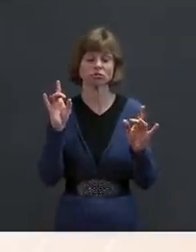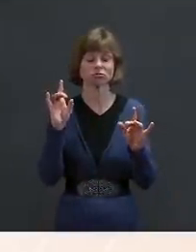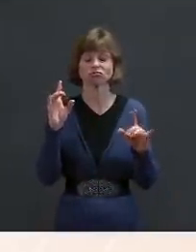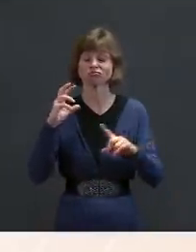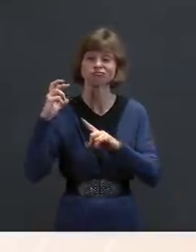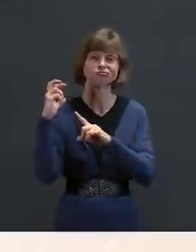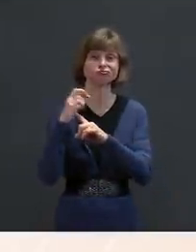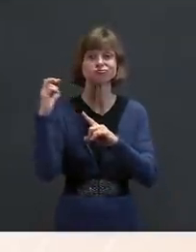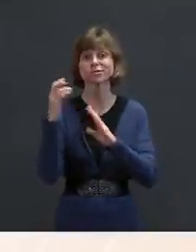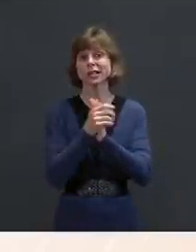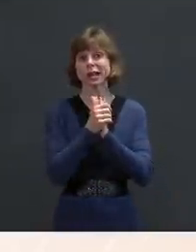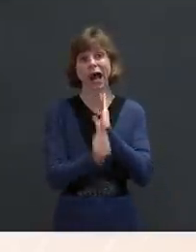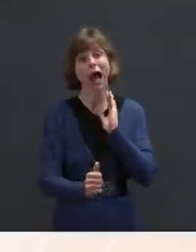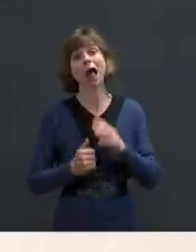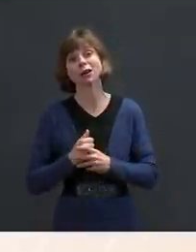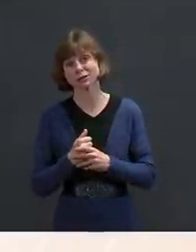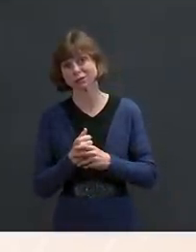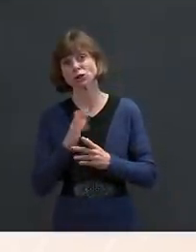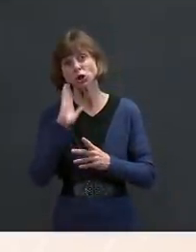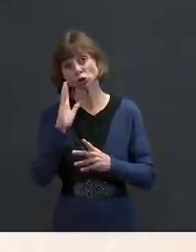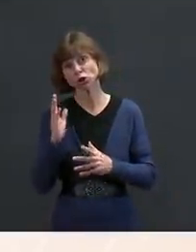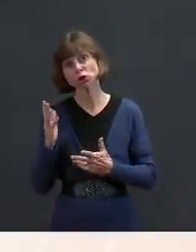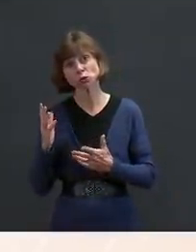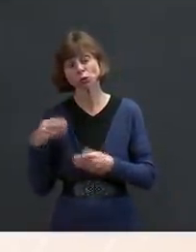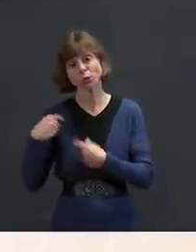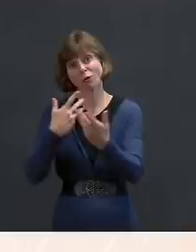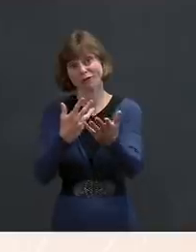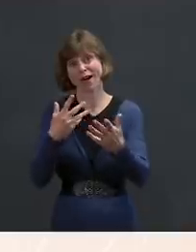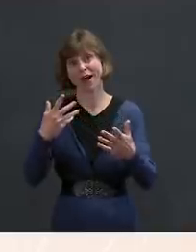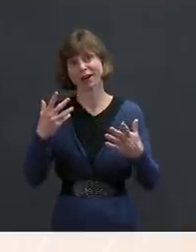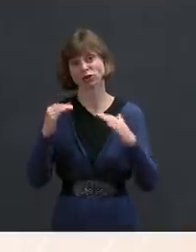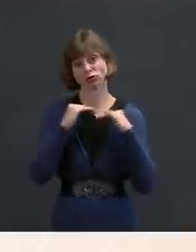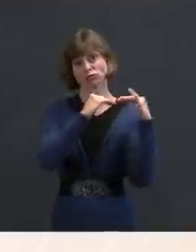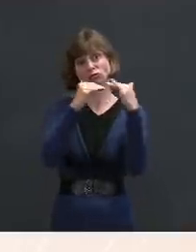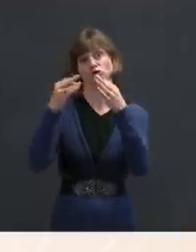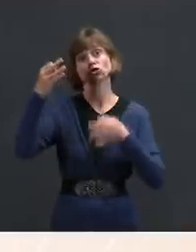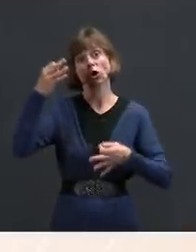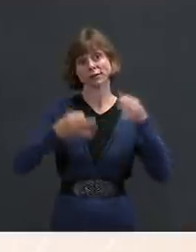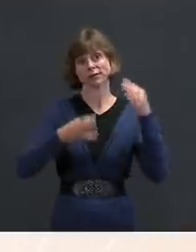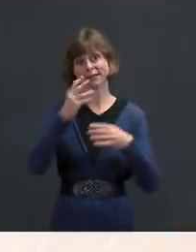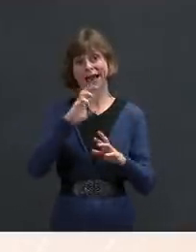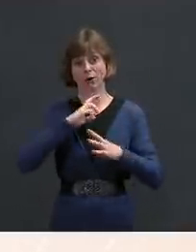that will bring justice and results to this effort,